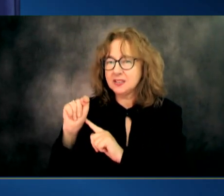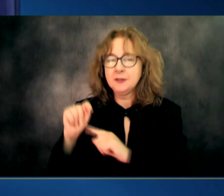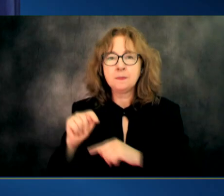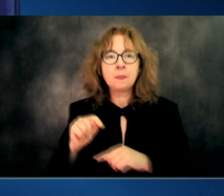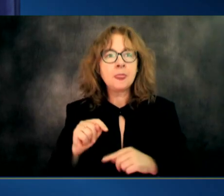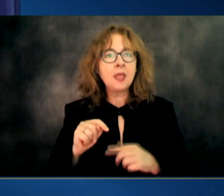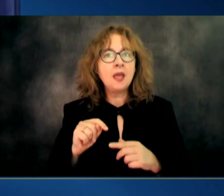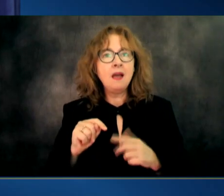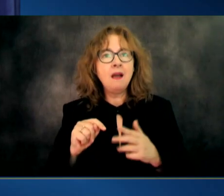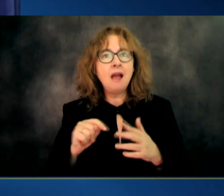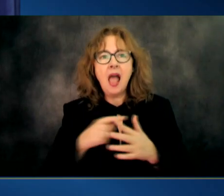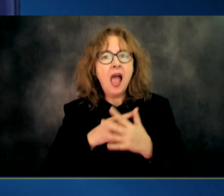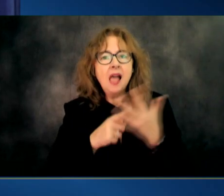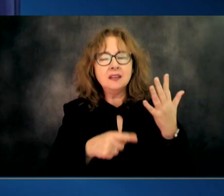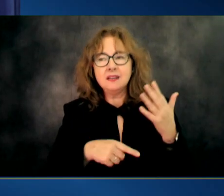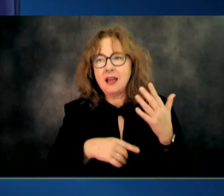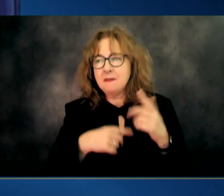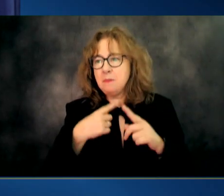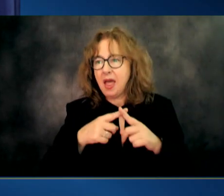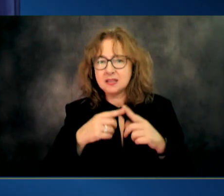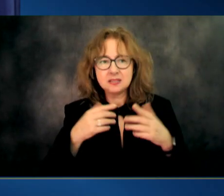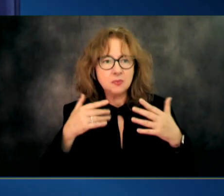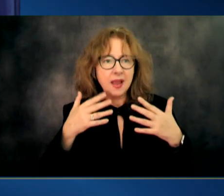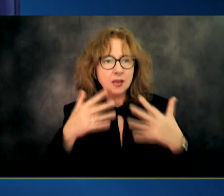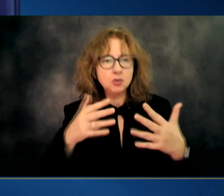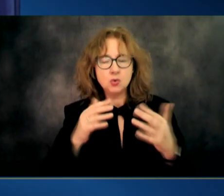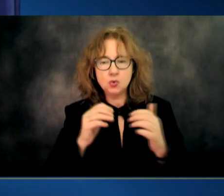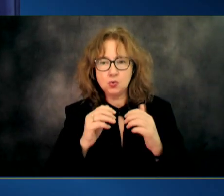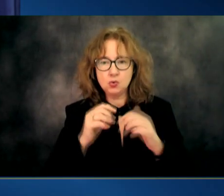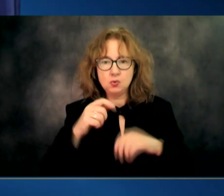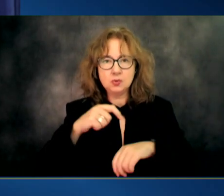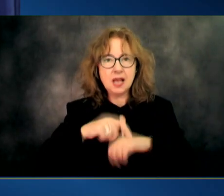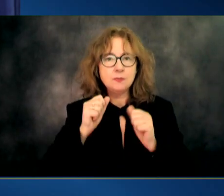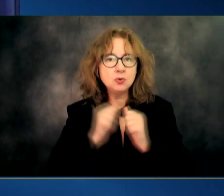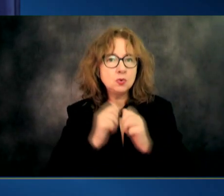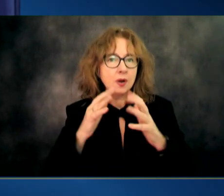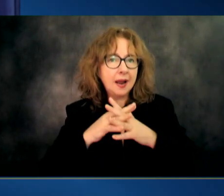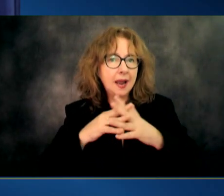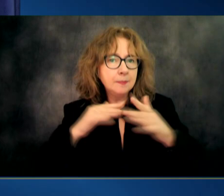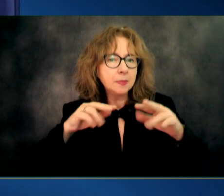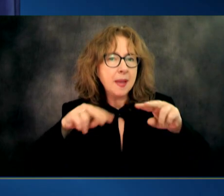And as we kind of enter into this implementation side, making sure that we're working with our,